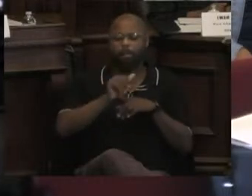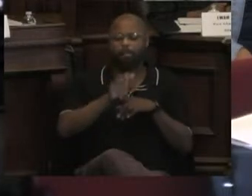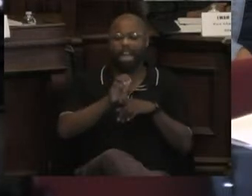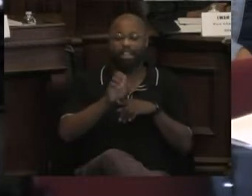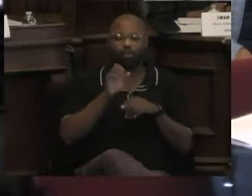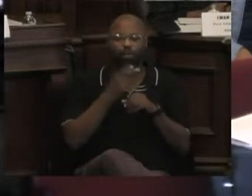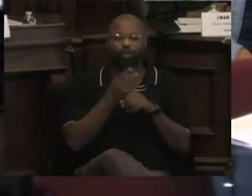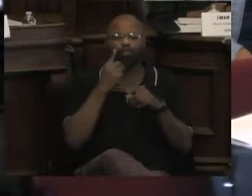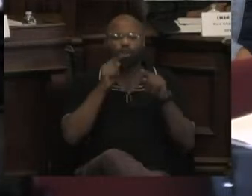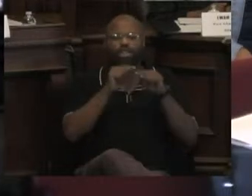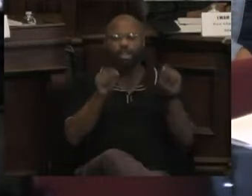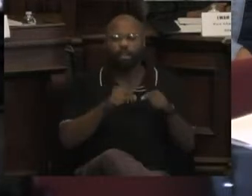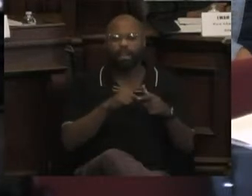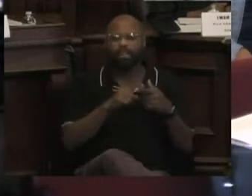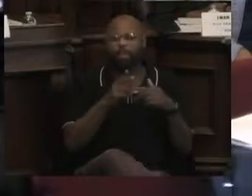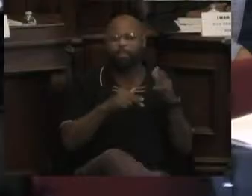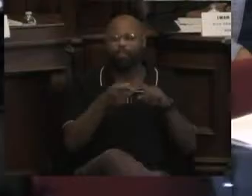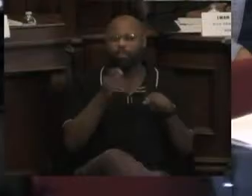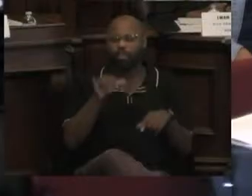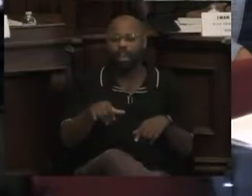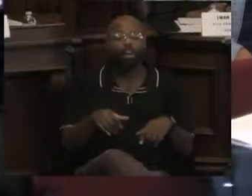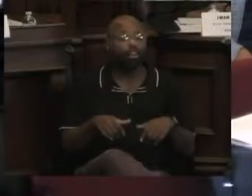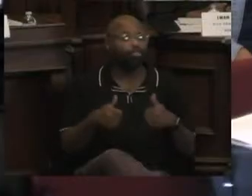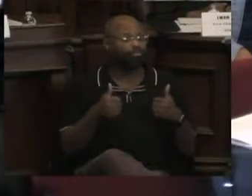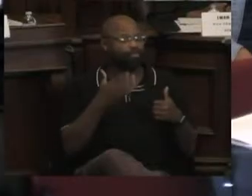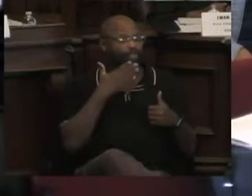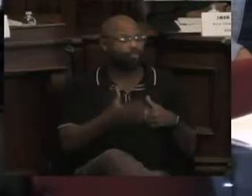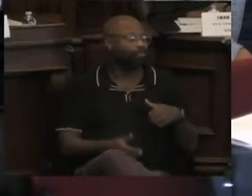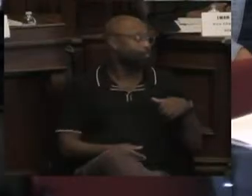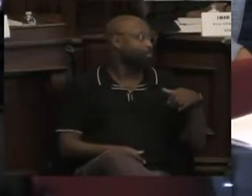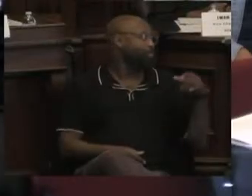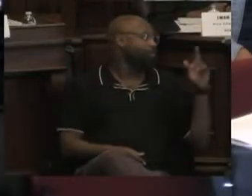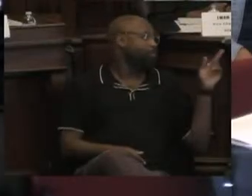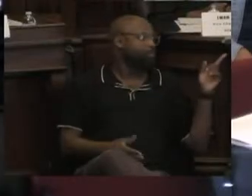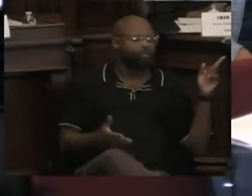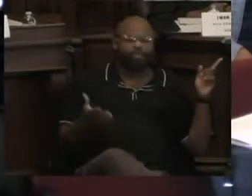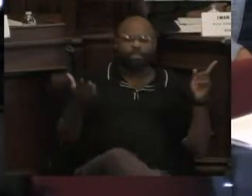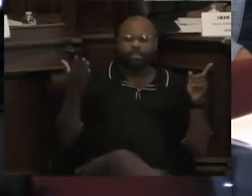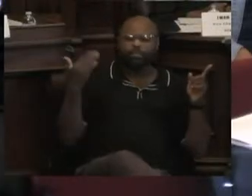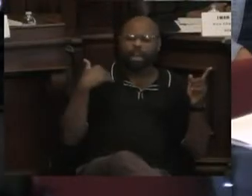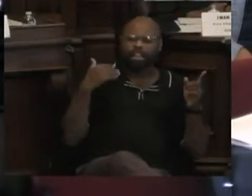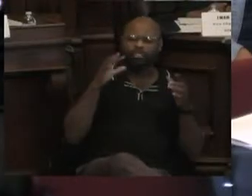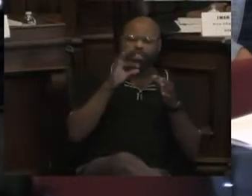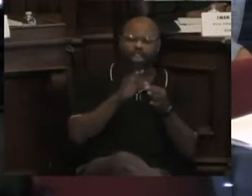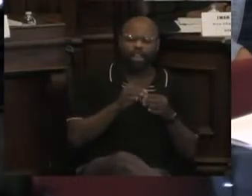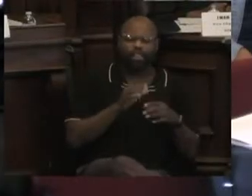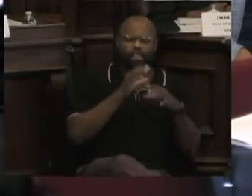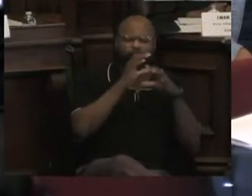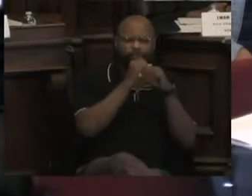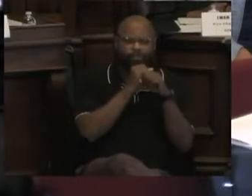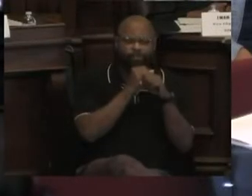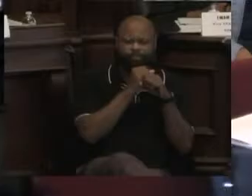of Rochester already have a base where we can just use it as a template and build up from